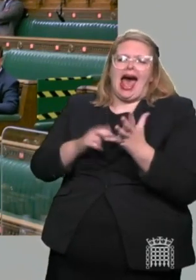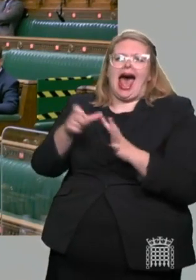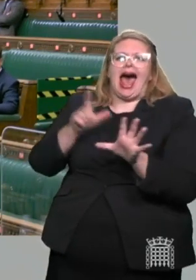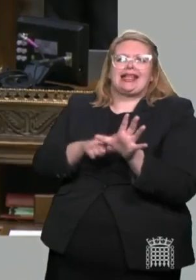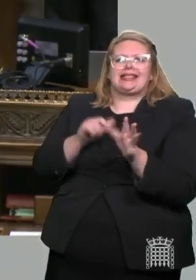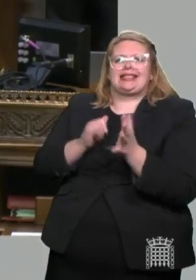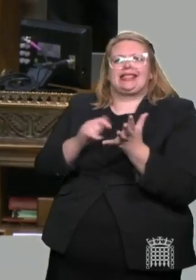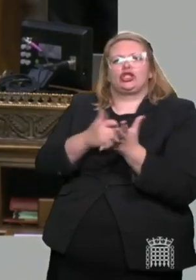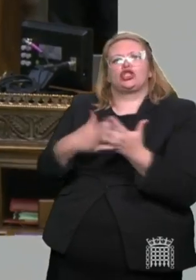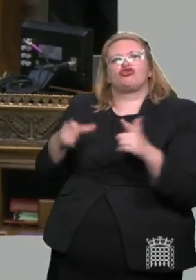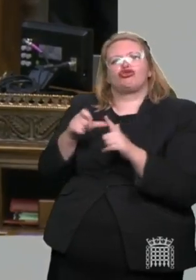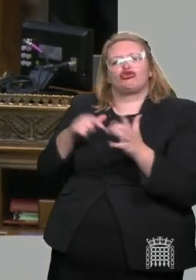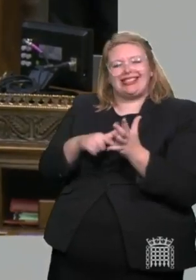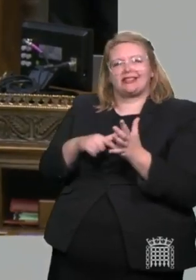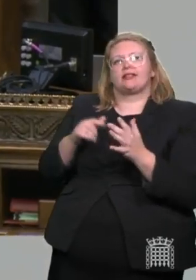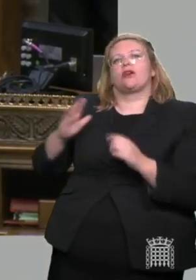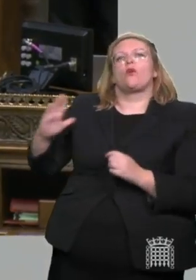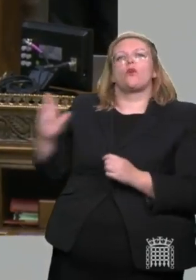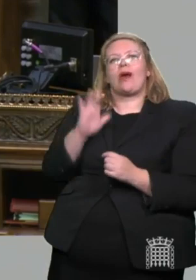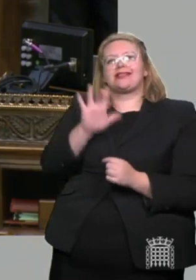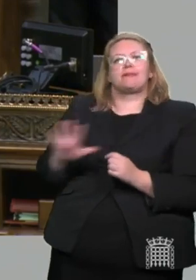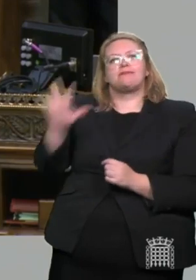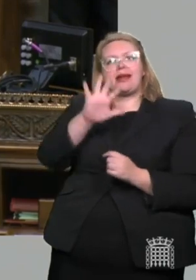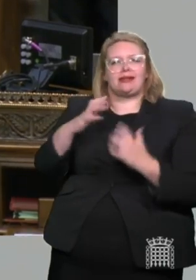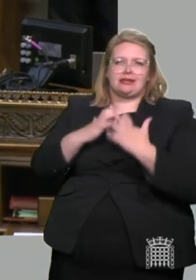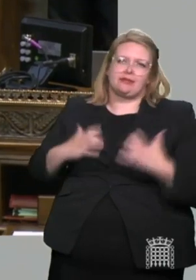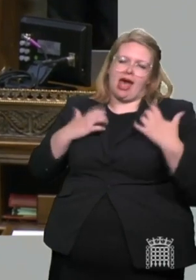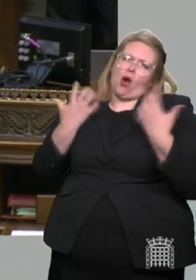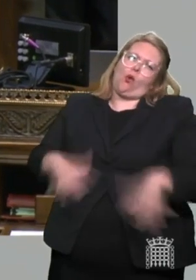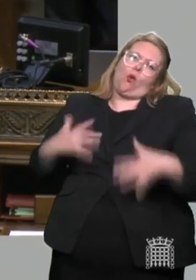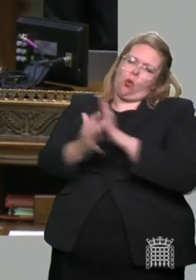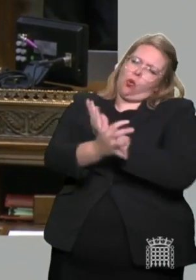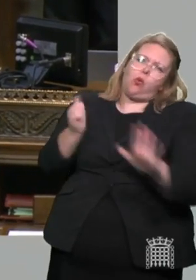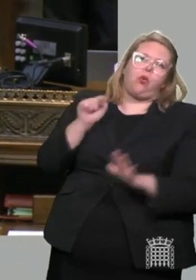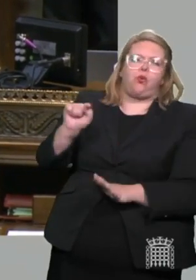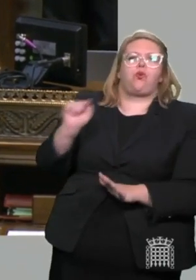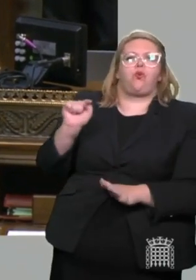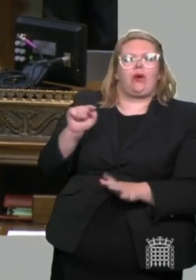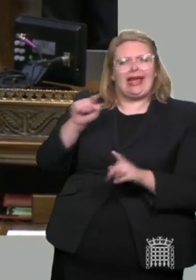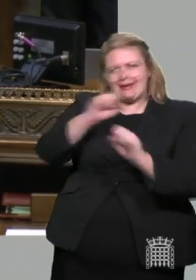of the West Midlands and he has a fantastic vision for transport, jobs, growth and recovery. I hope